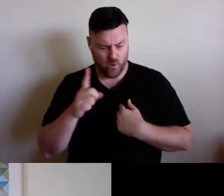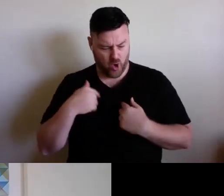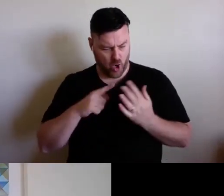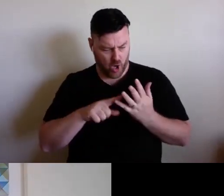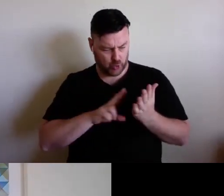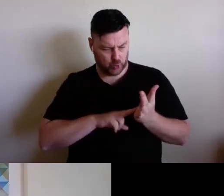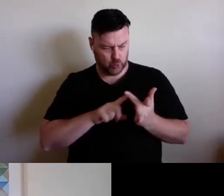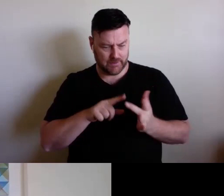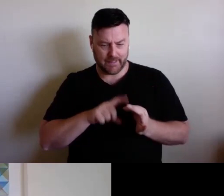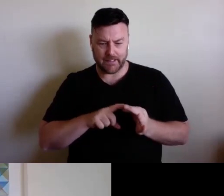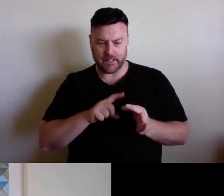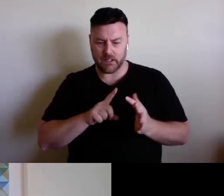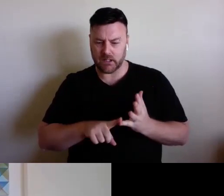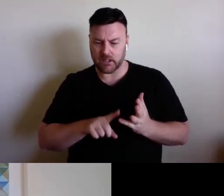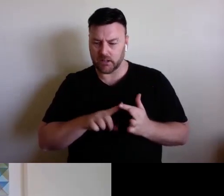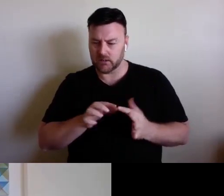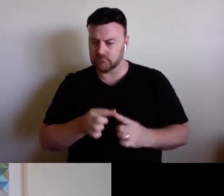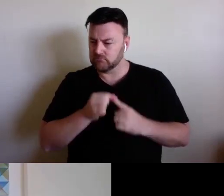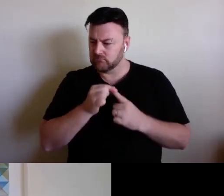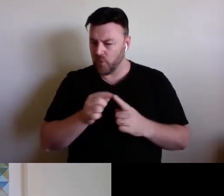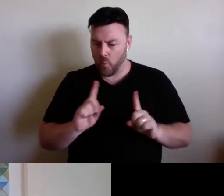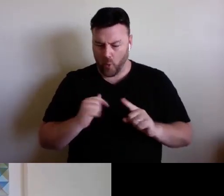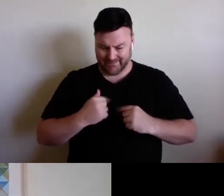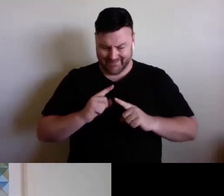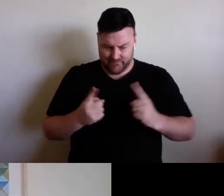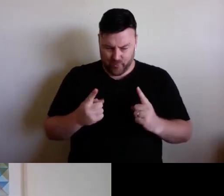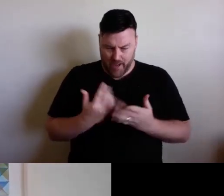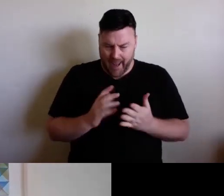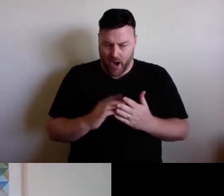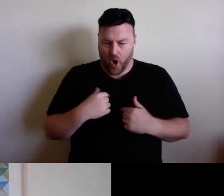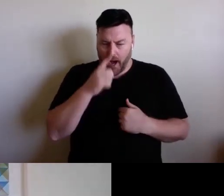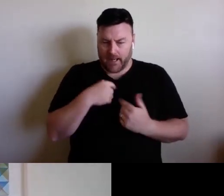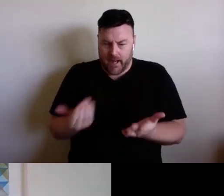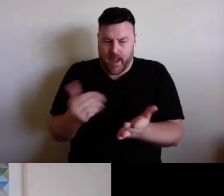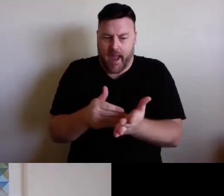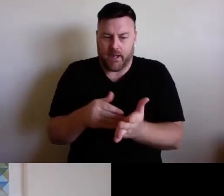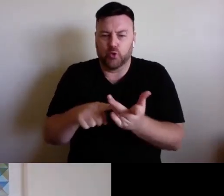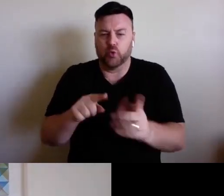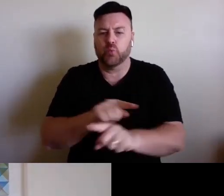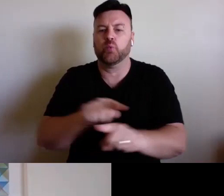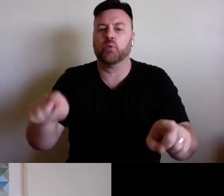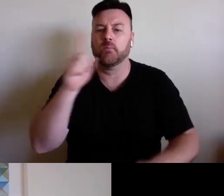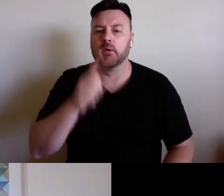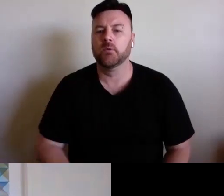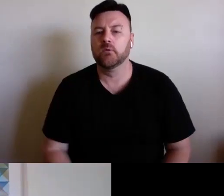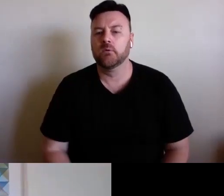do you plug that into what audiences are doing anyway? You don't want to be going against the grain, against the curve. You want to be riding